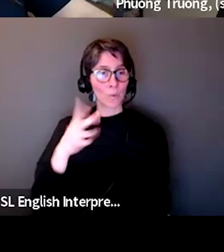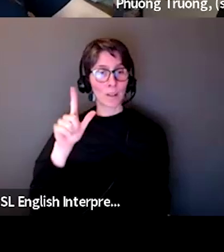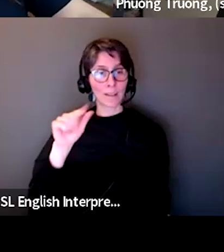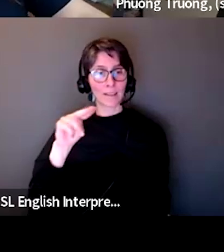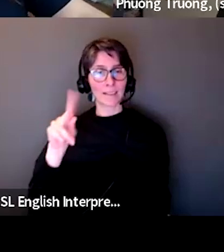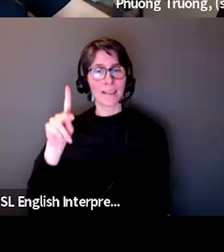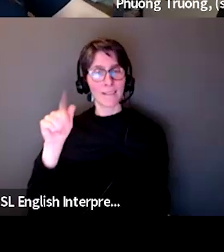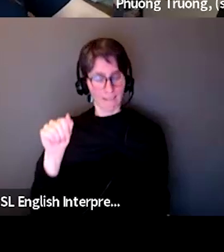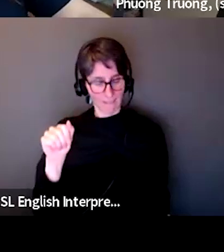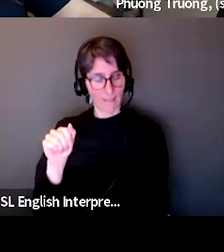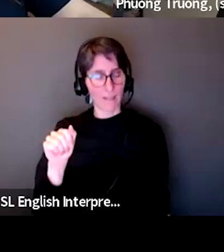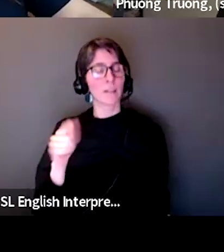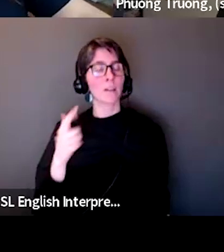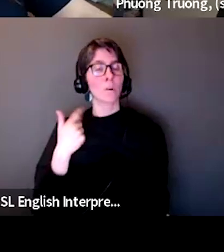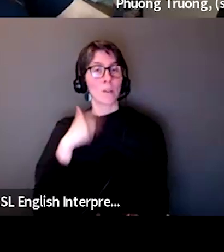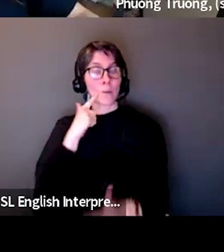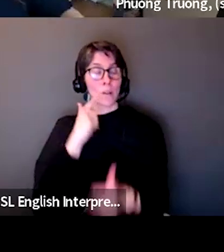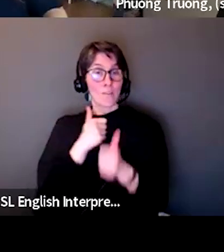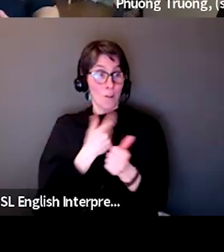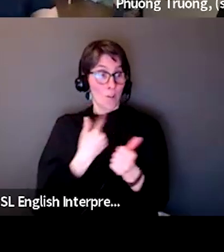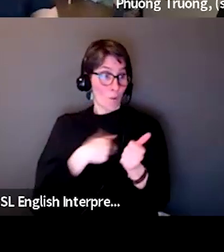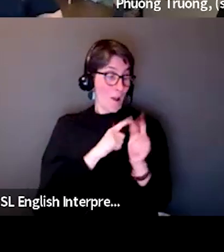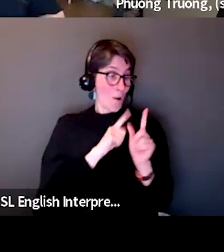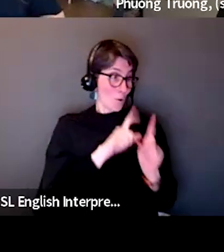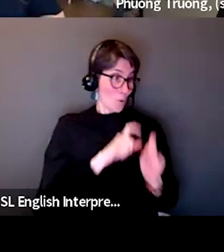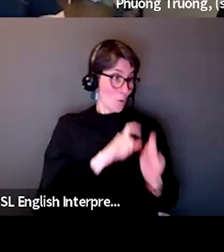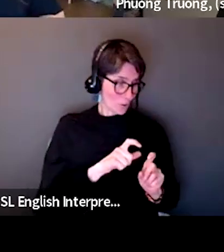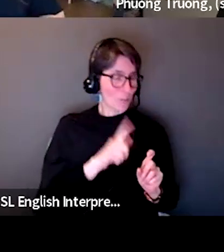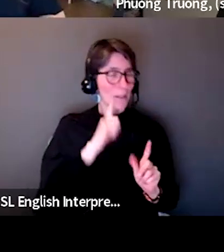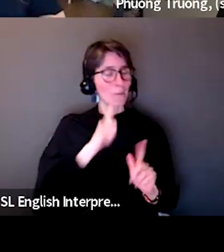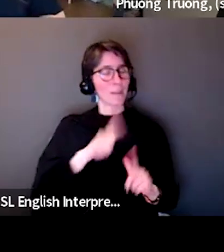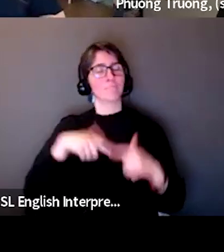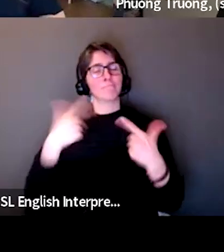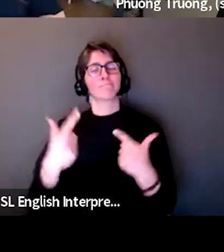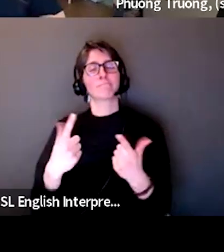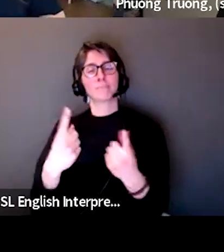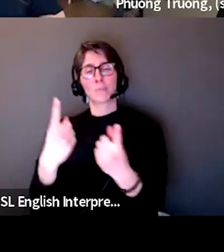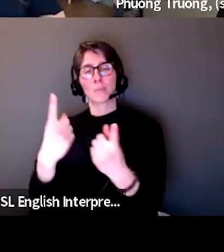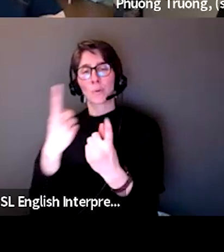we're going to stop the questions and move to a Q&A session with the audience. So,